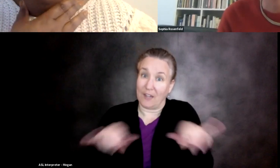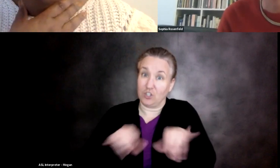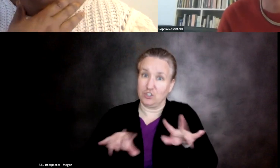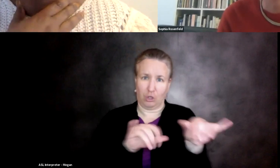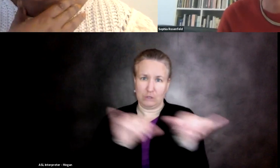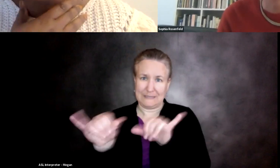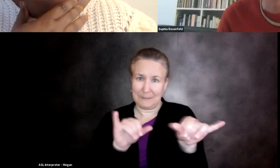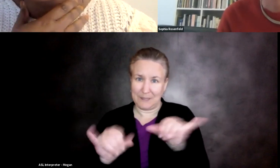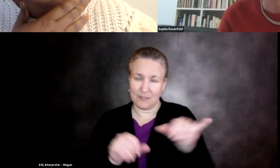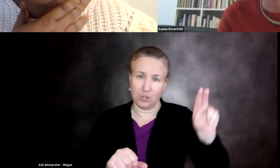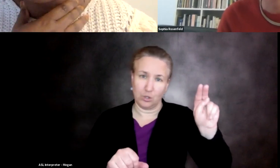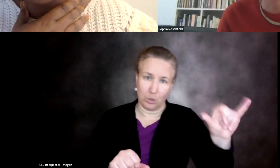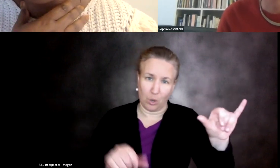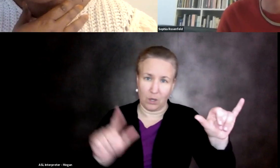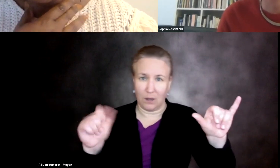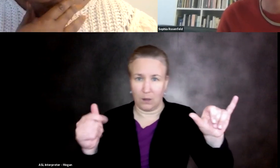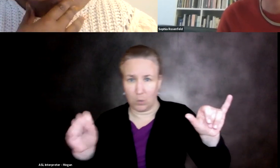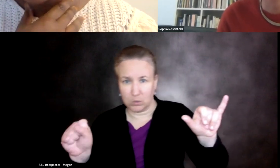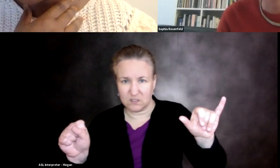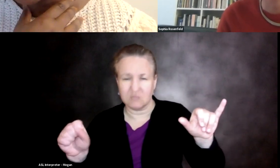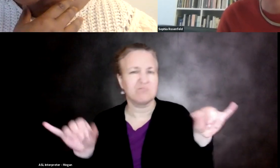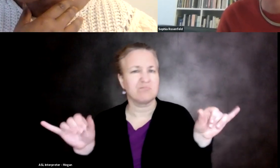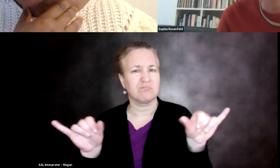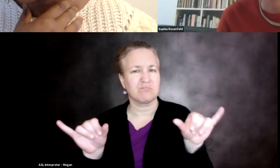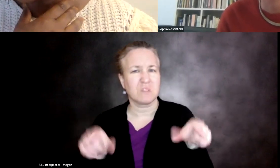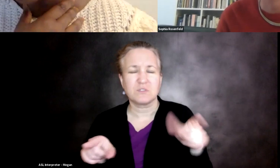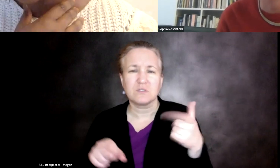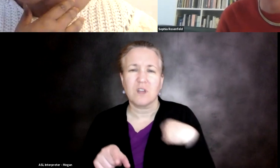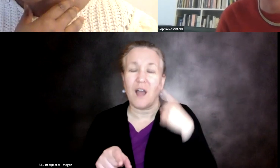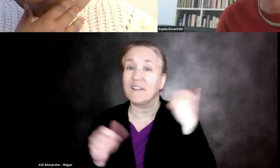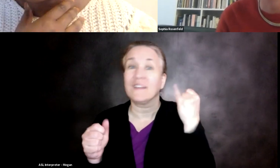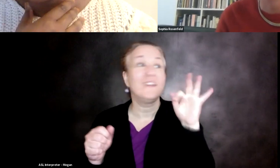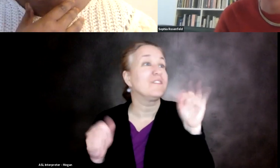as in New York. I think if anything, the patterns